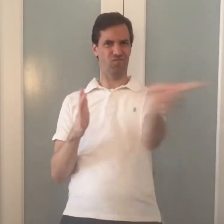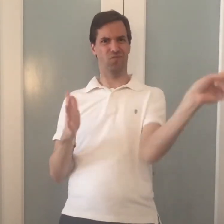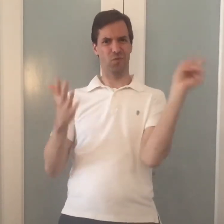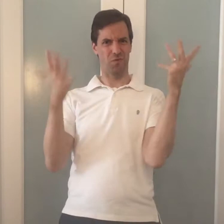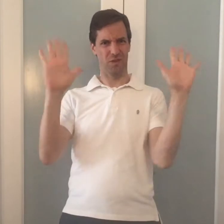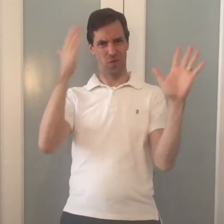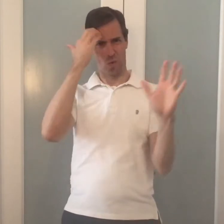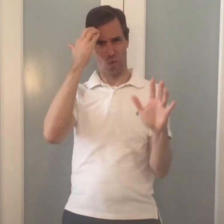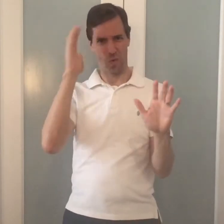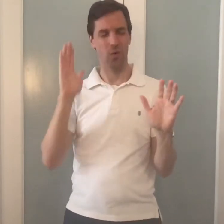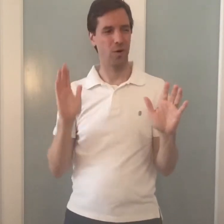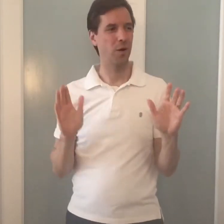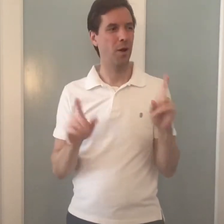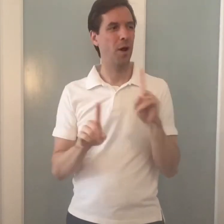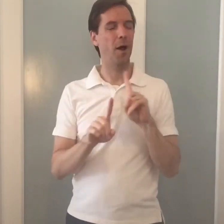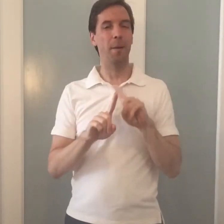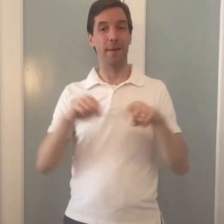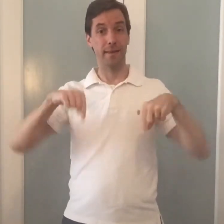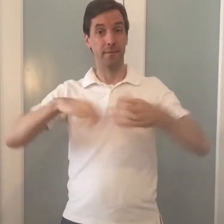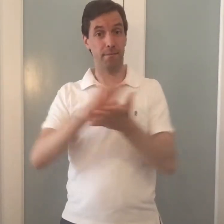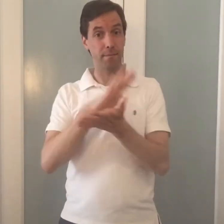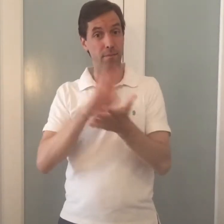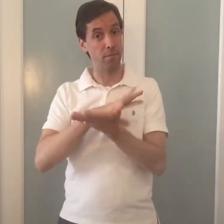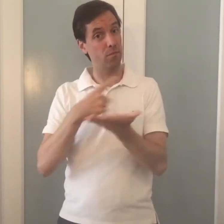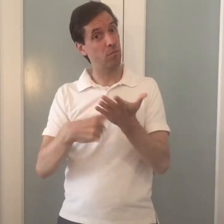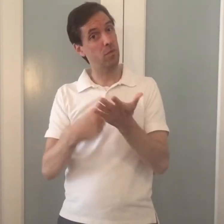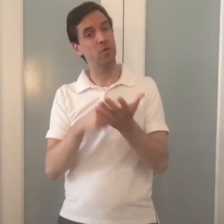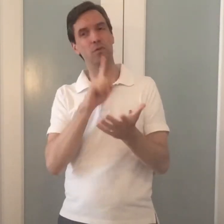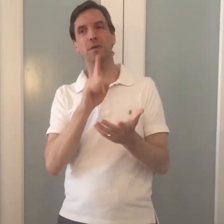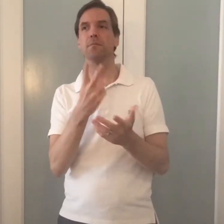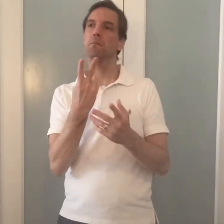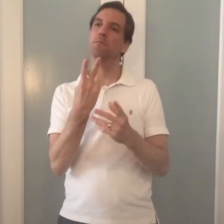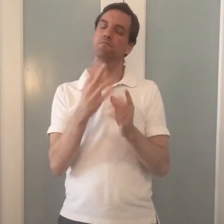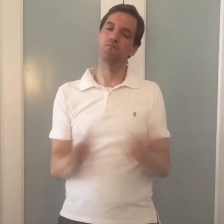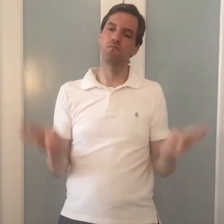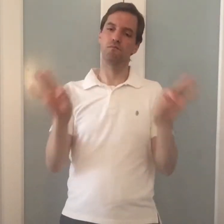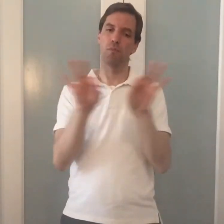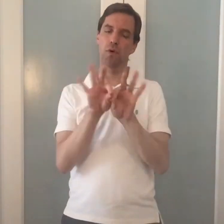Now, I mean, that's something that you already know. But what this paper argues